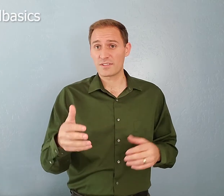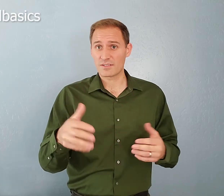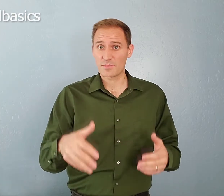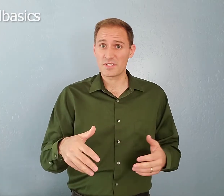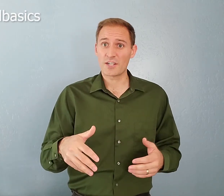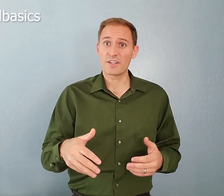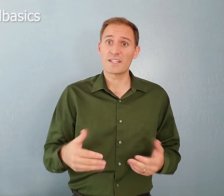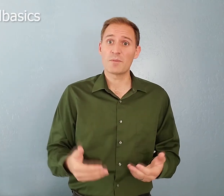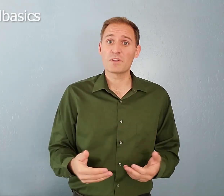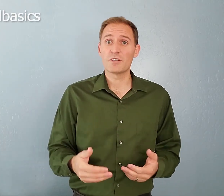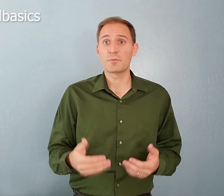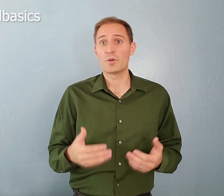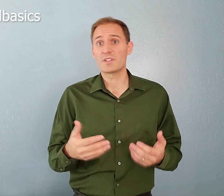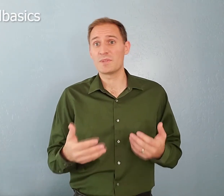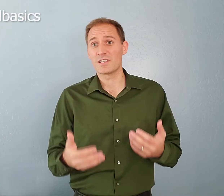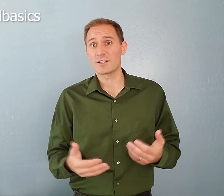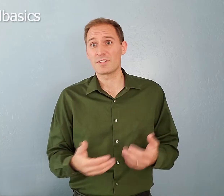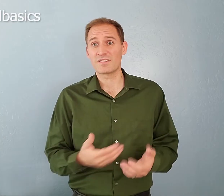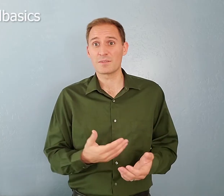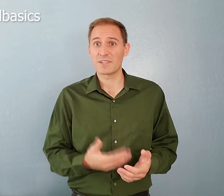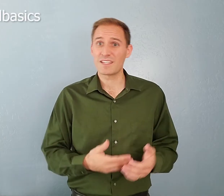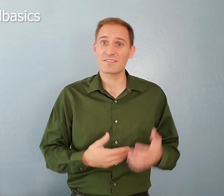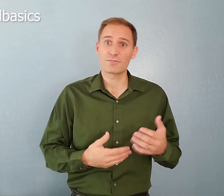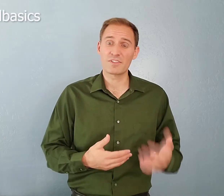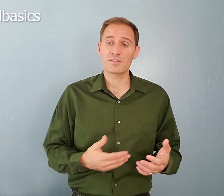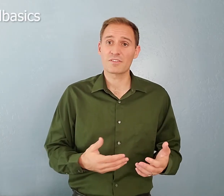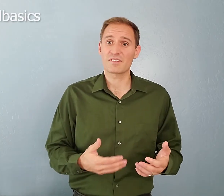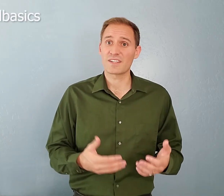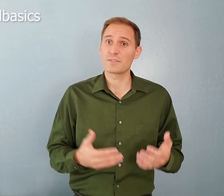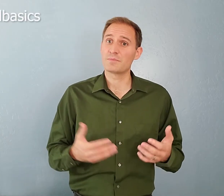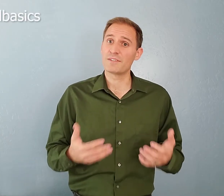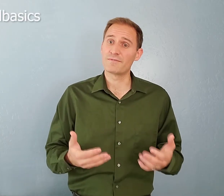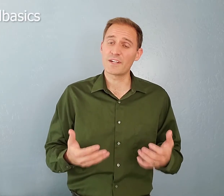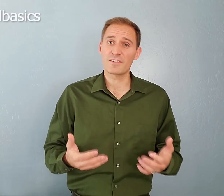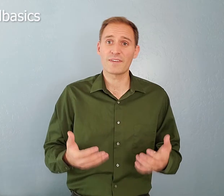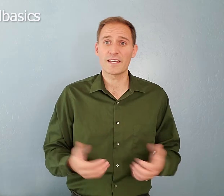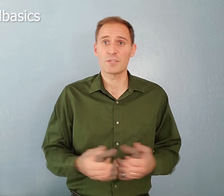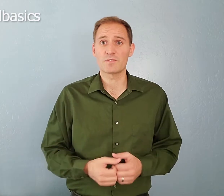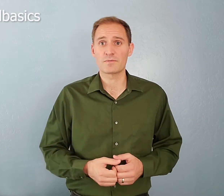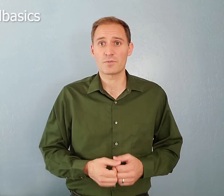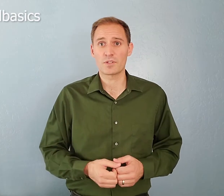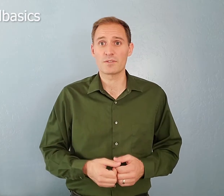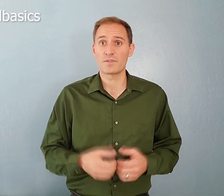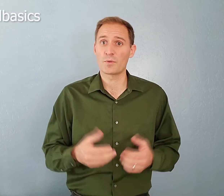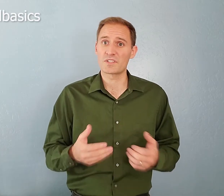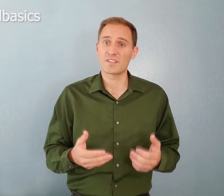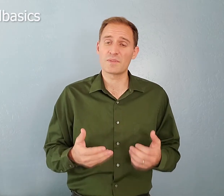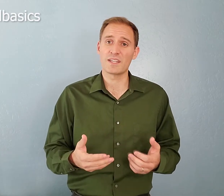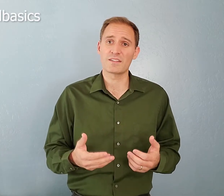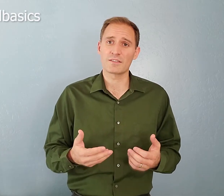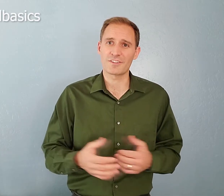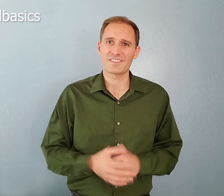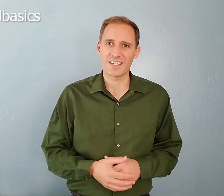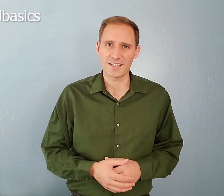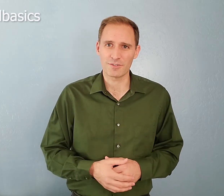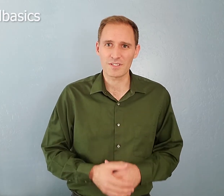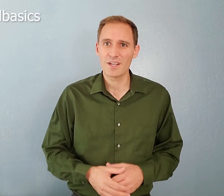description area down below, I'm going to be including some links and resources that could be very valuable for you if you are just beginning to learn sign language,